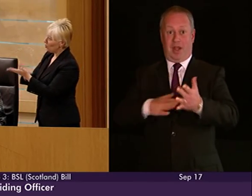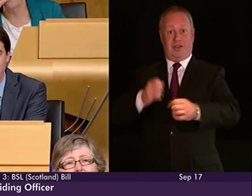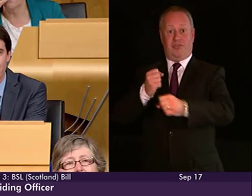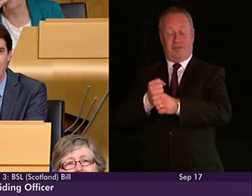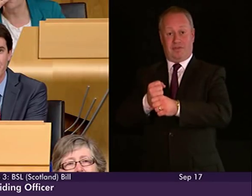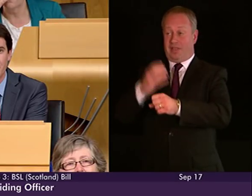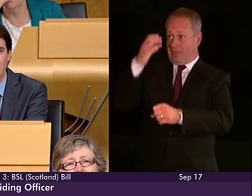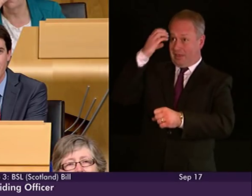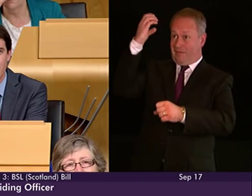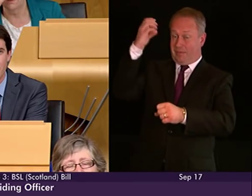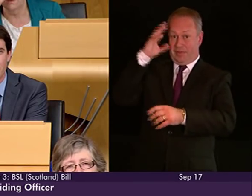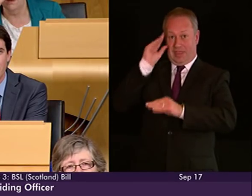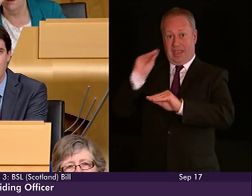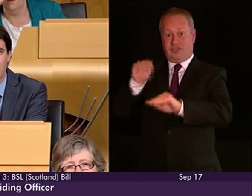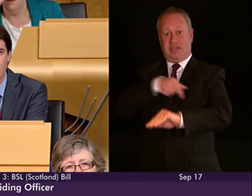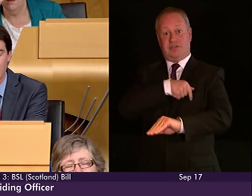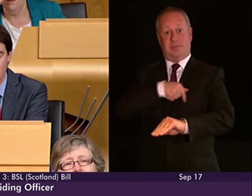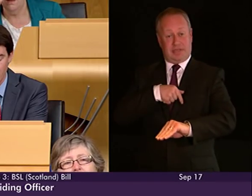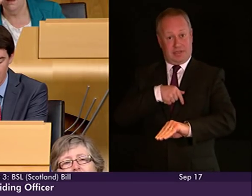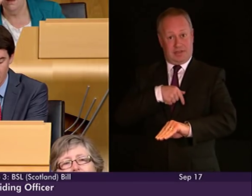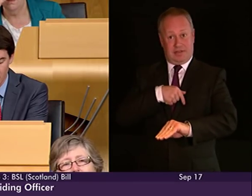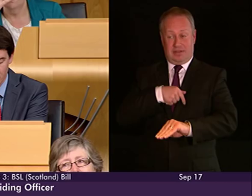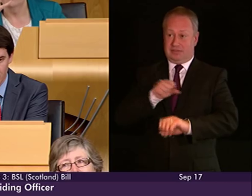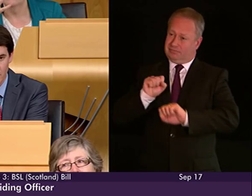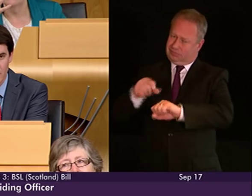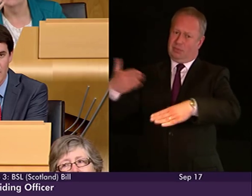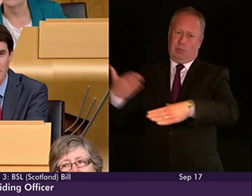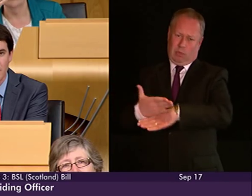the Government and the Education and Culture Committee for all their work in bringing the